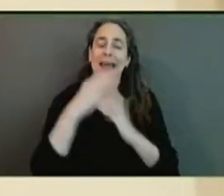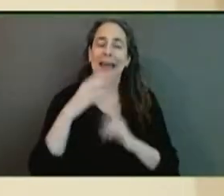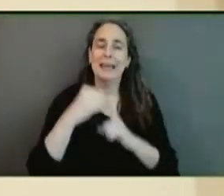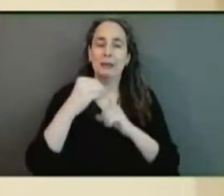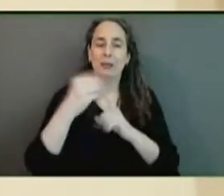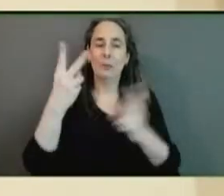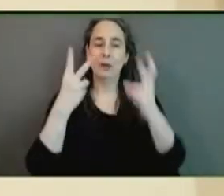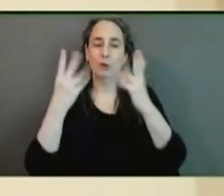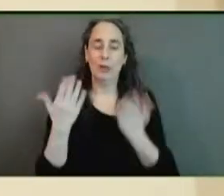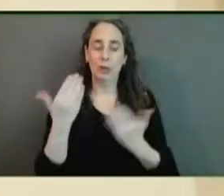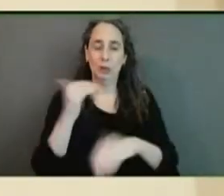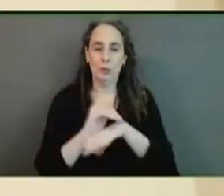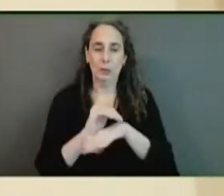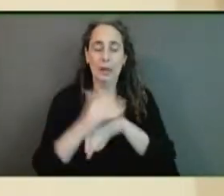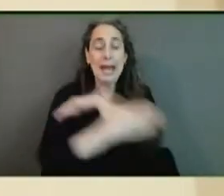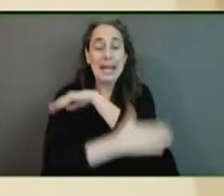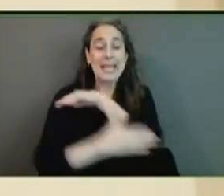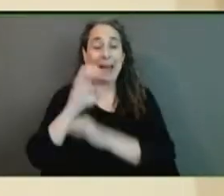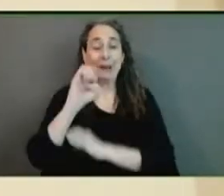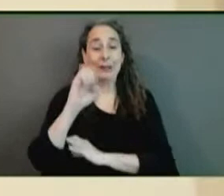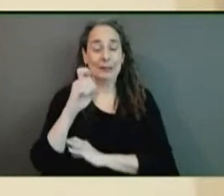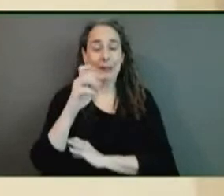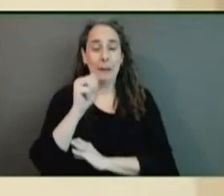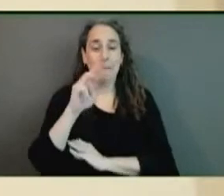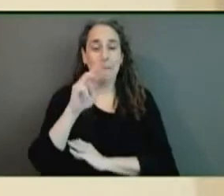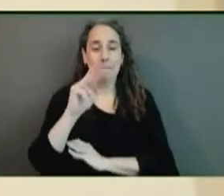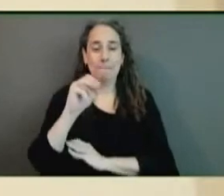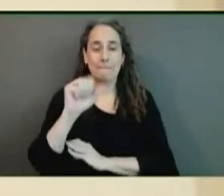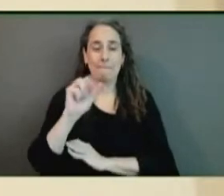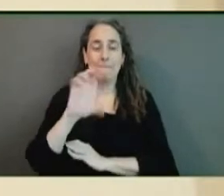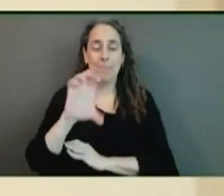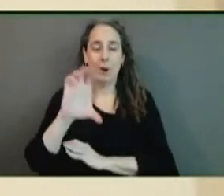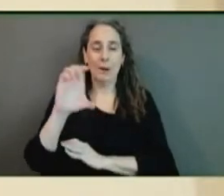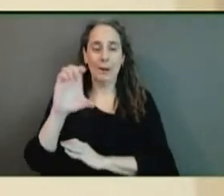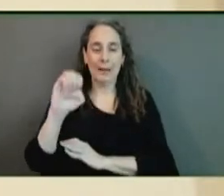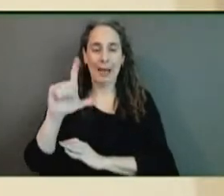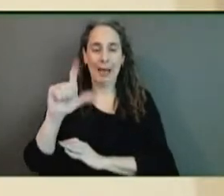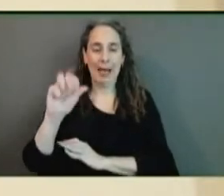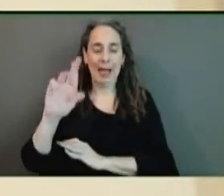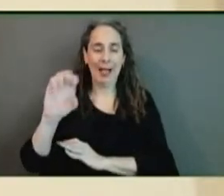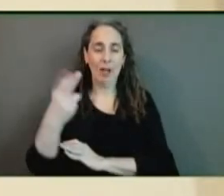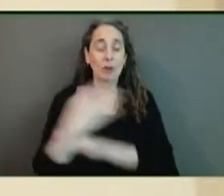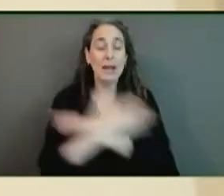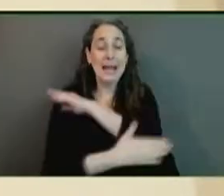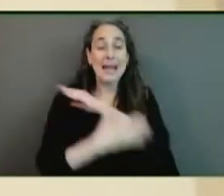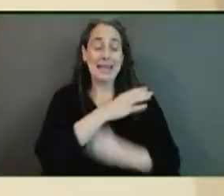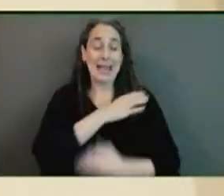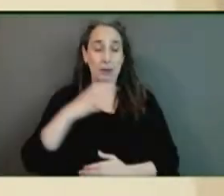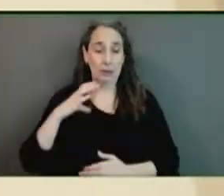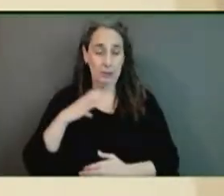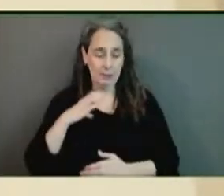briefly like to recognize and thank our special guests here this evening, the county